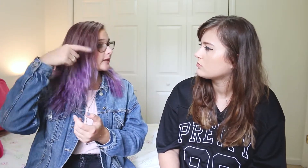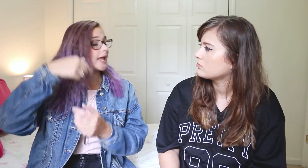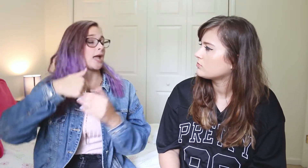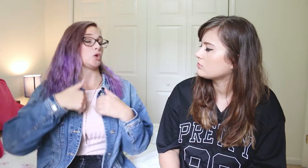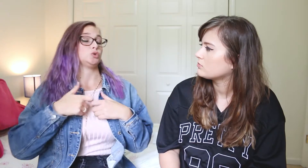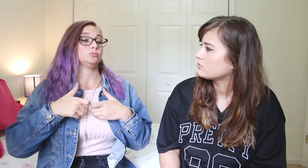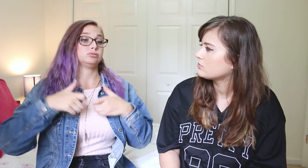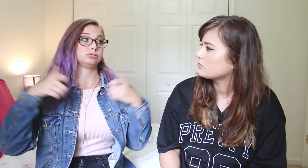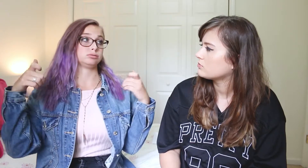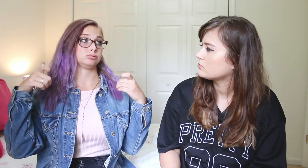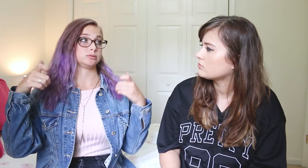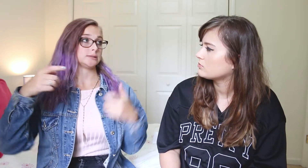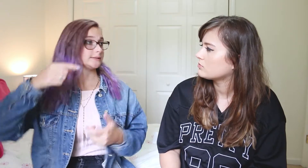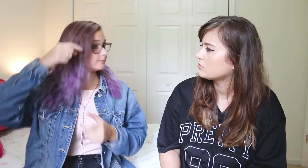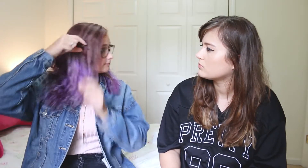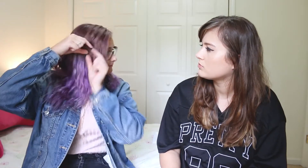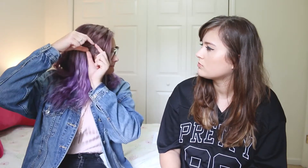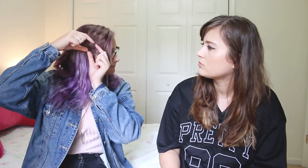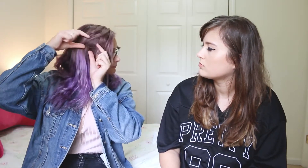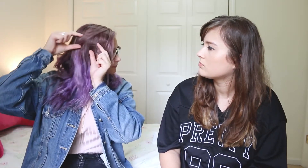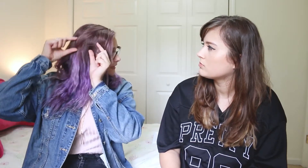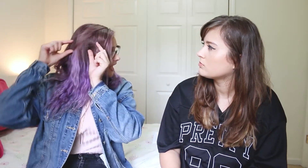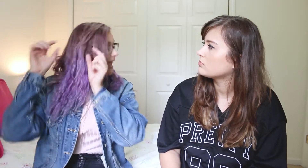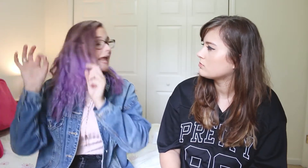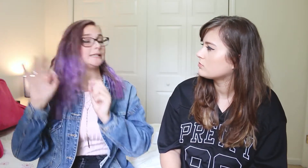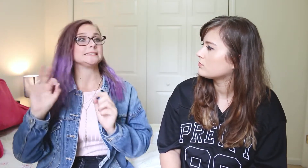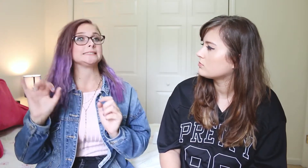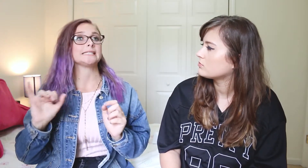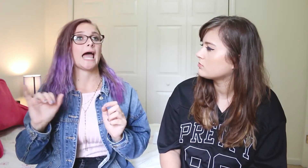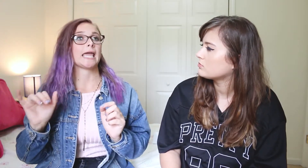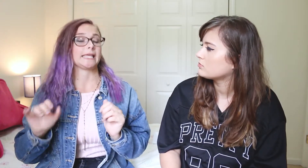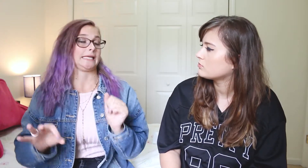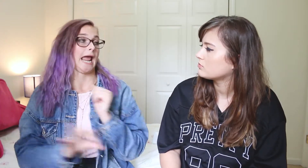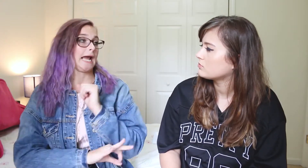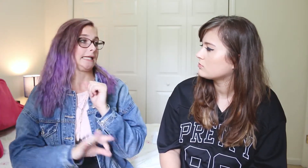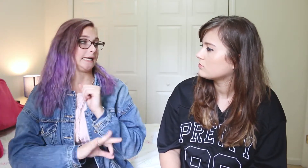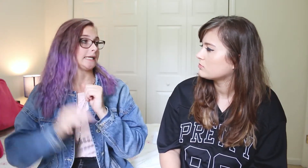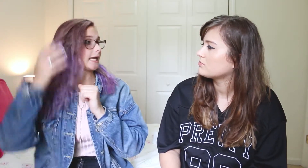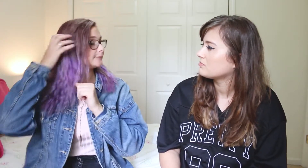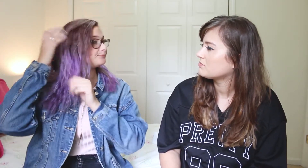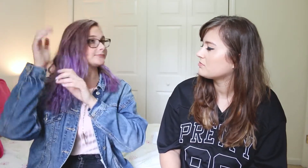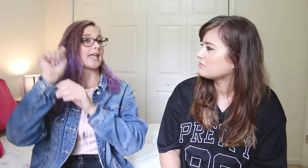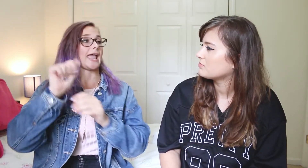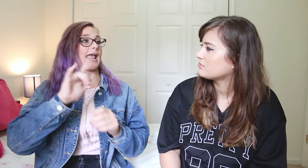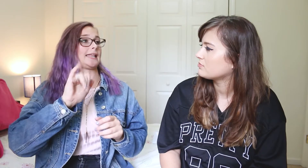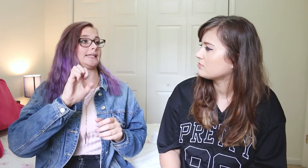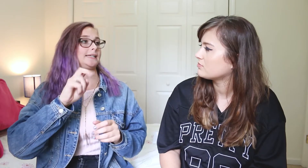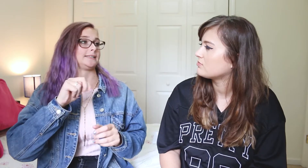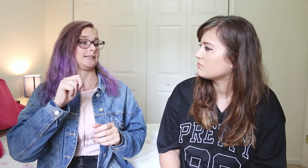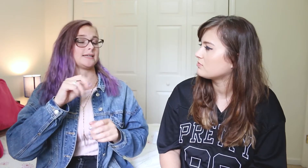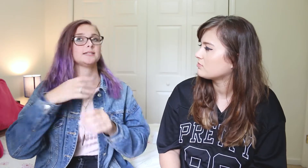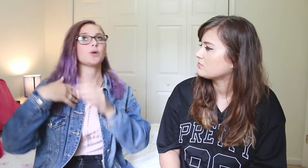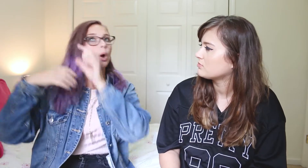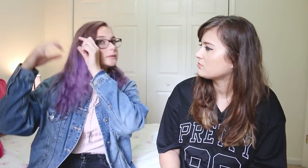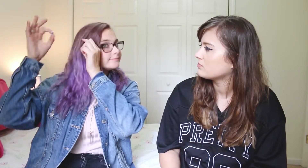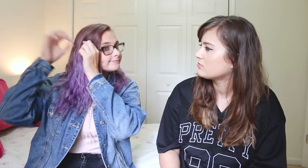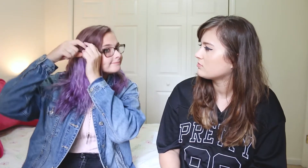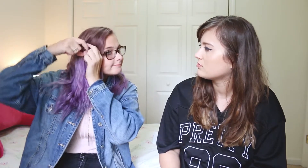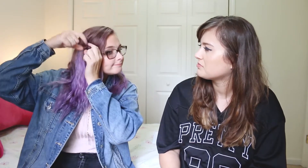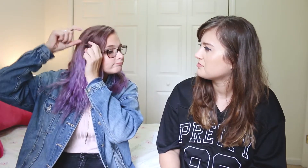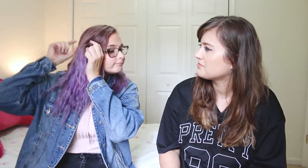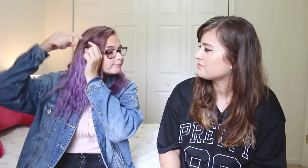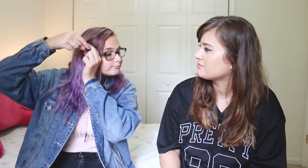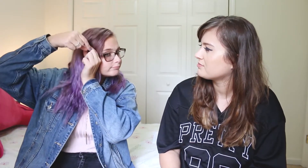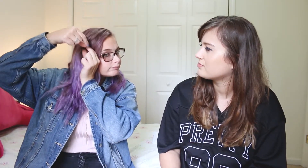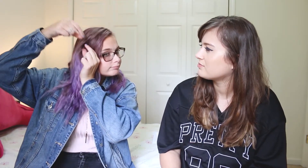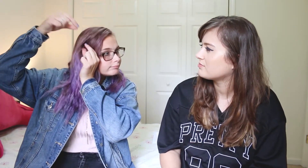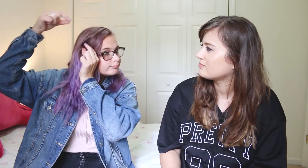The hearing aid itself was big and and looked like and alien.